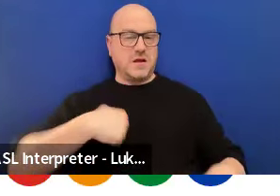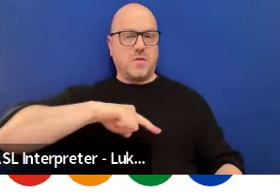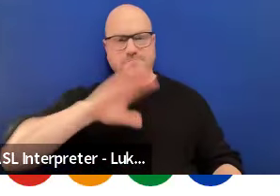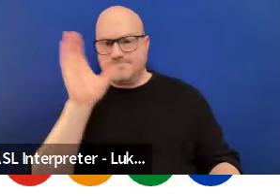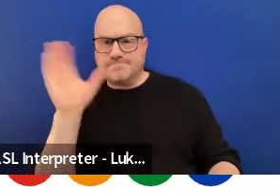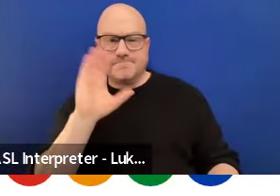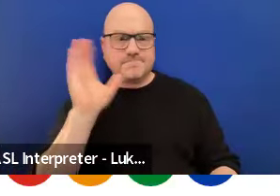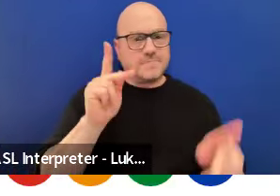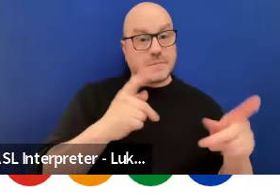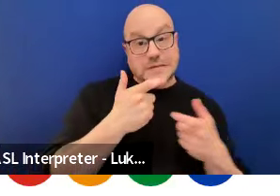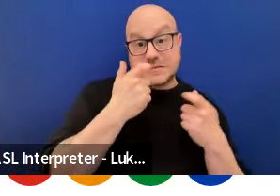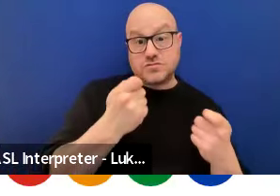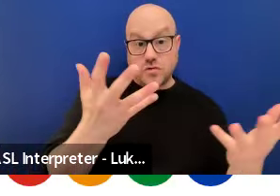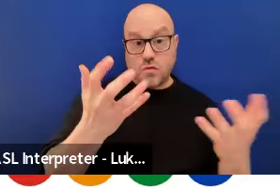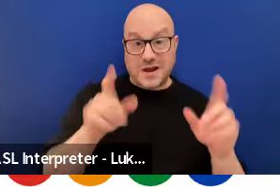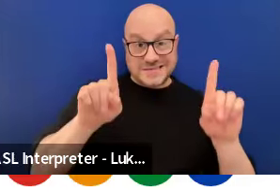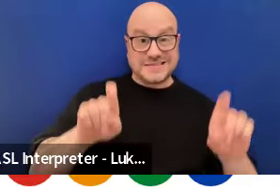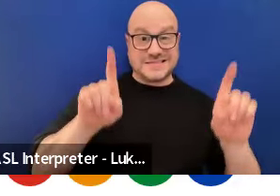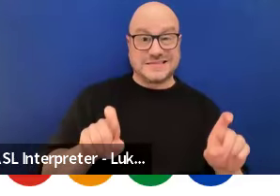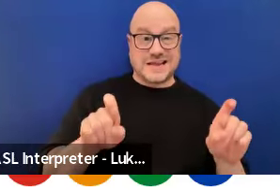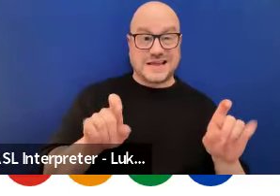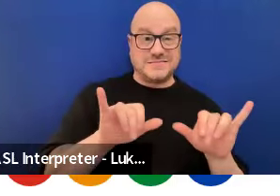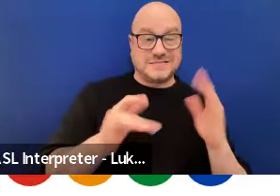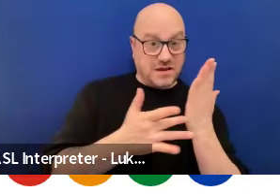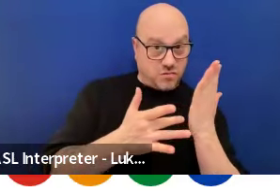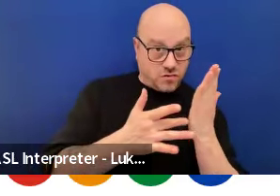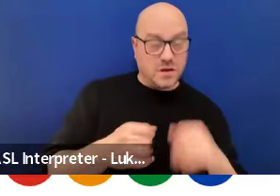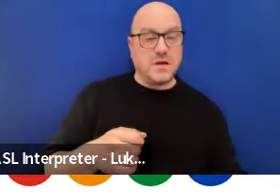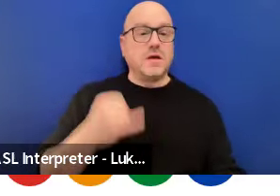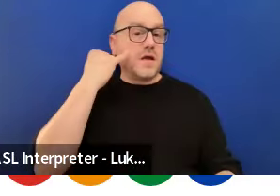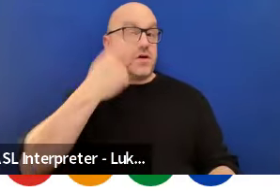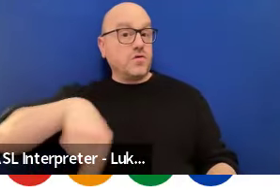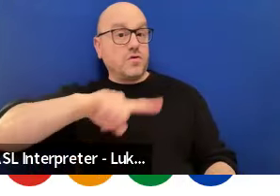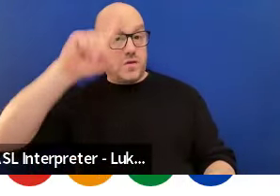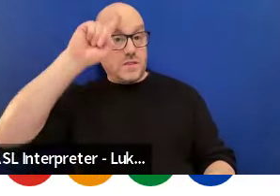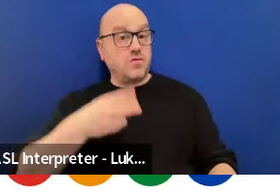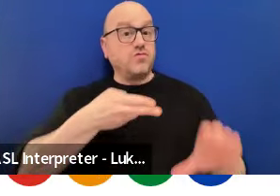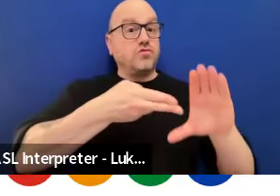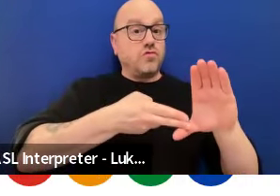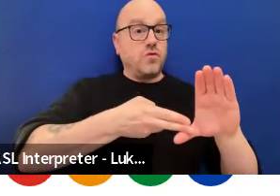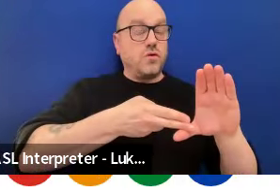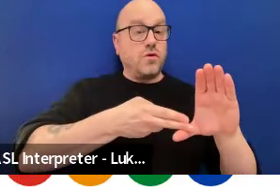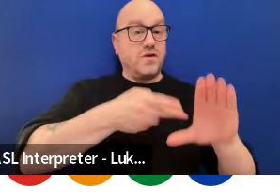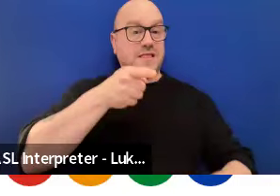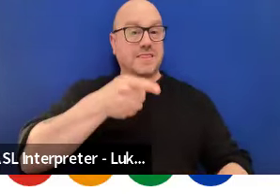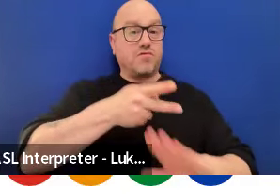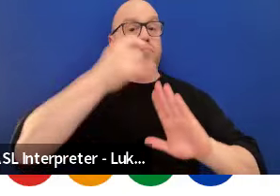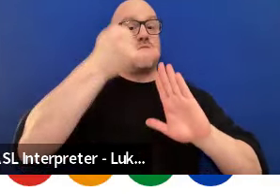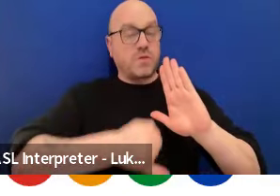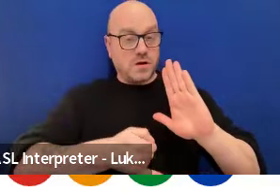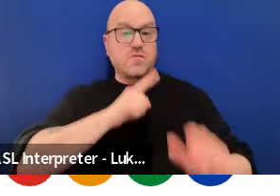ON BOARD ANOTHER 25. WE ARE VERY MUCH LOOKING FOR FOLKS WHO ARE INTERESTED.